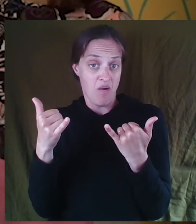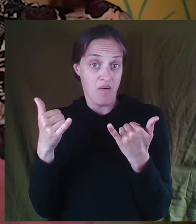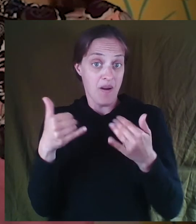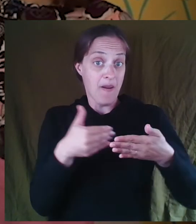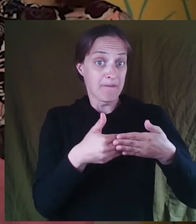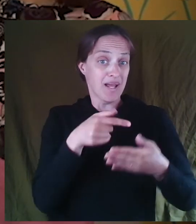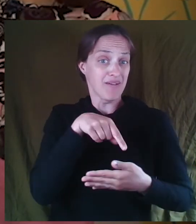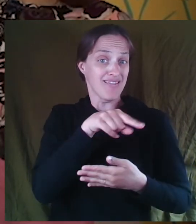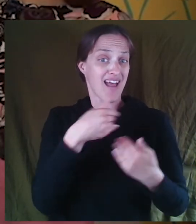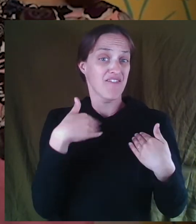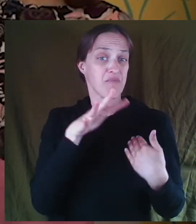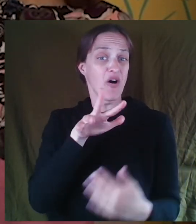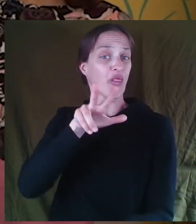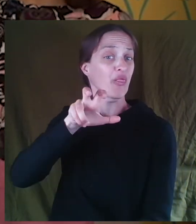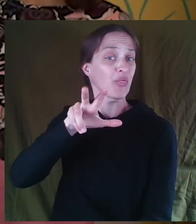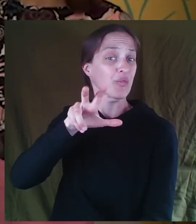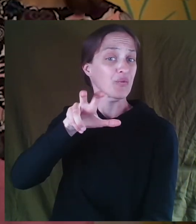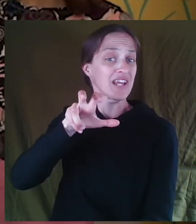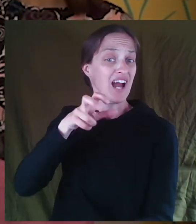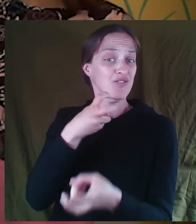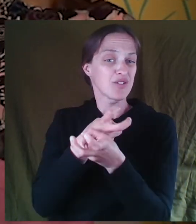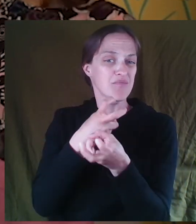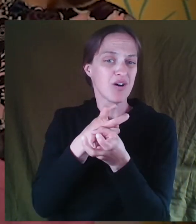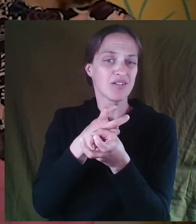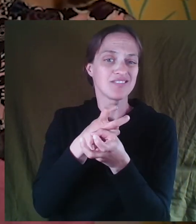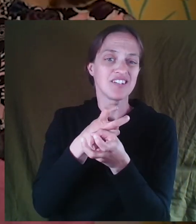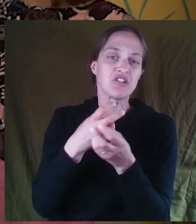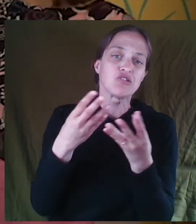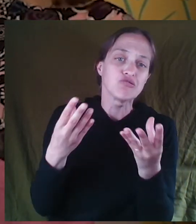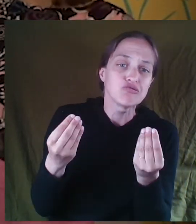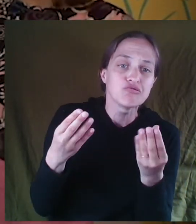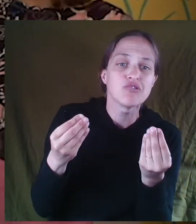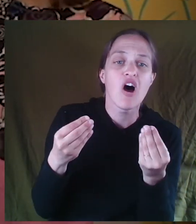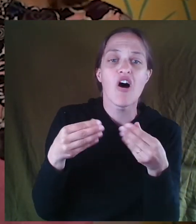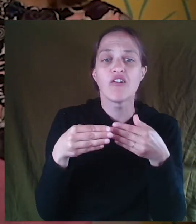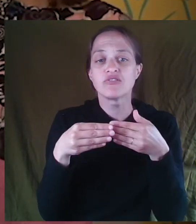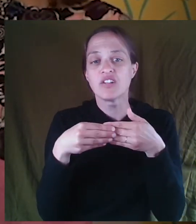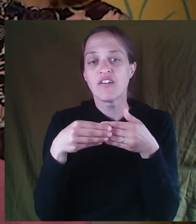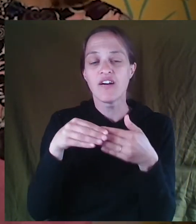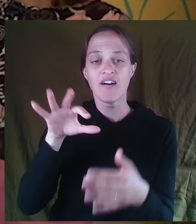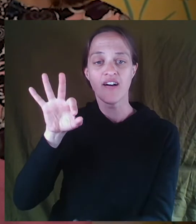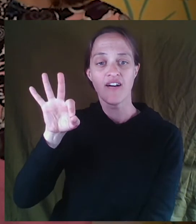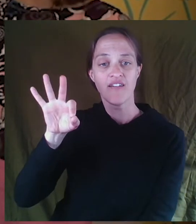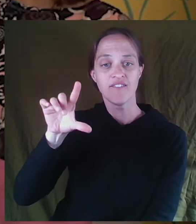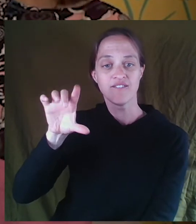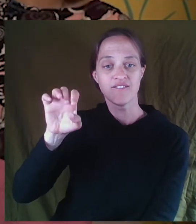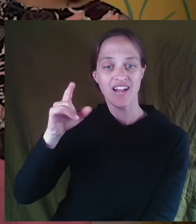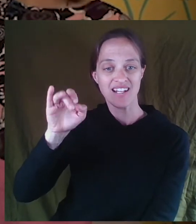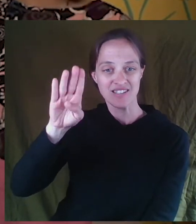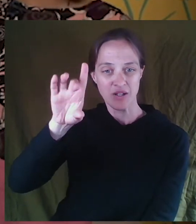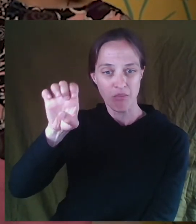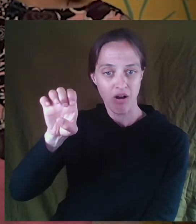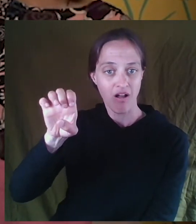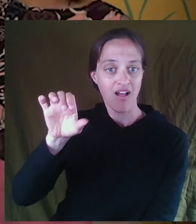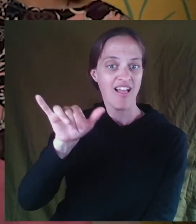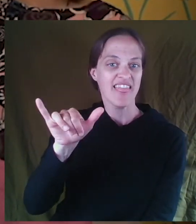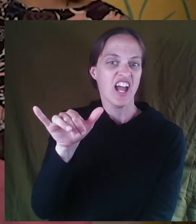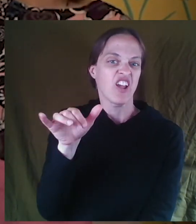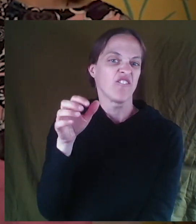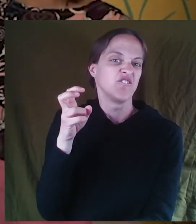Babies have about 300 bones that are soft and flexible like firm rubber.